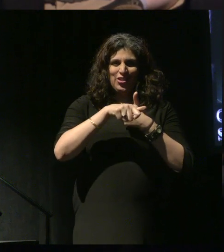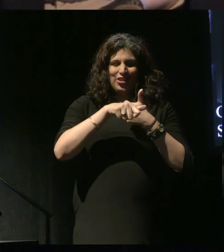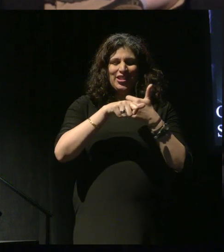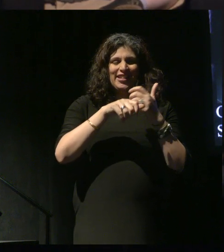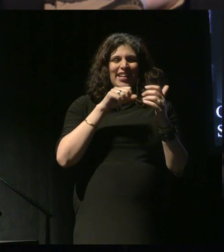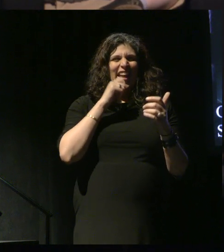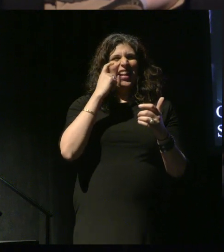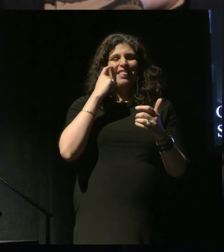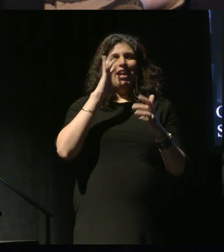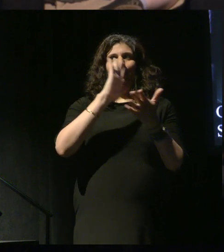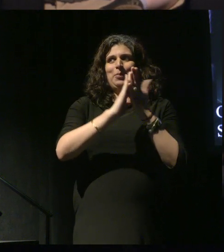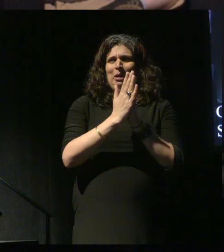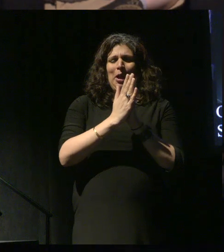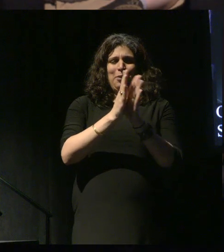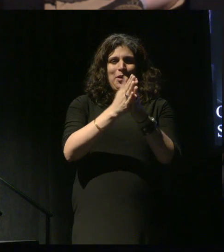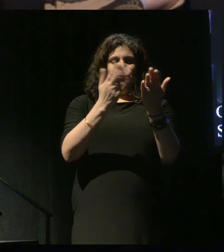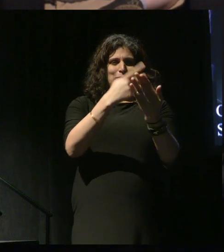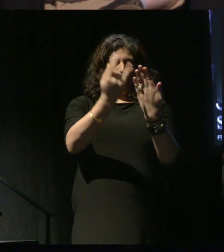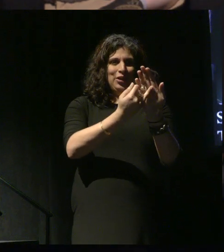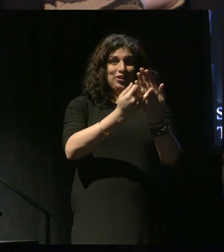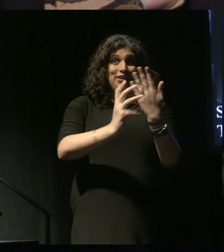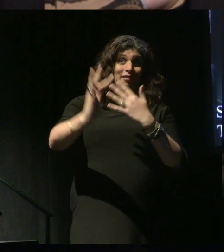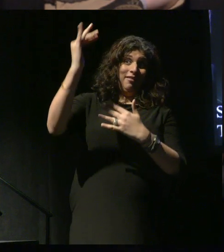it was going to be a book project at the time.